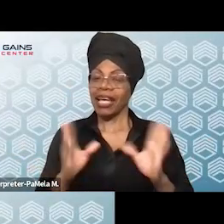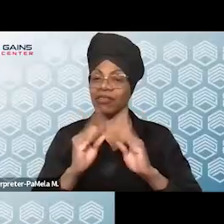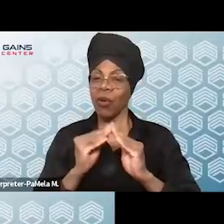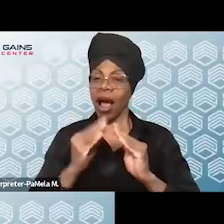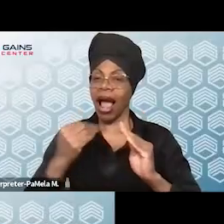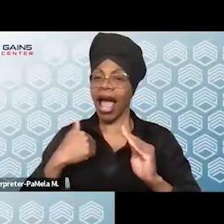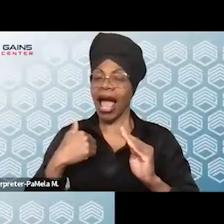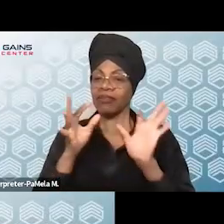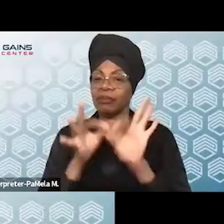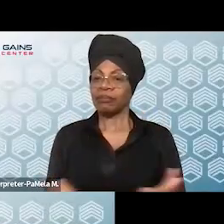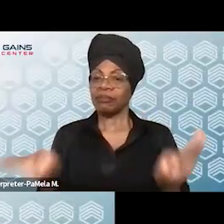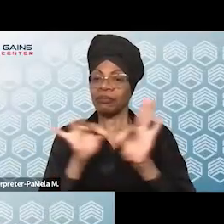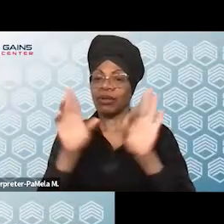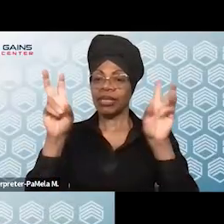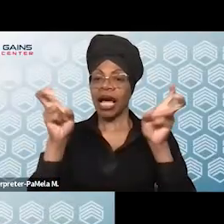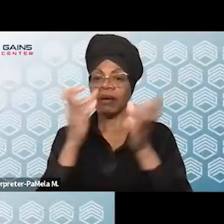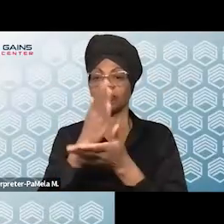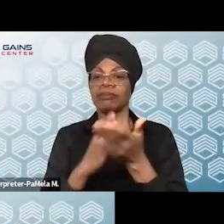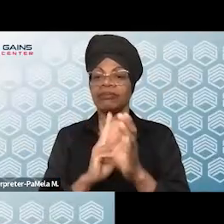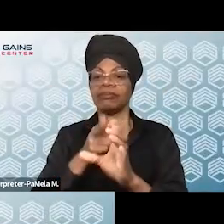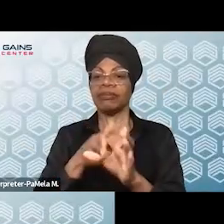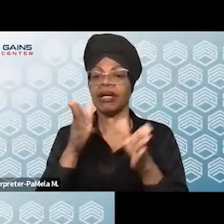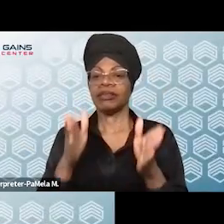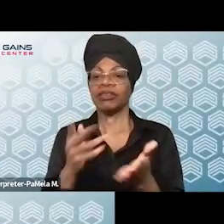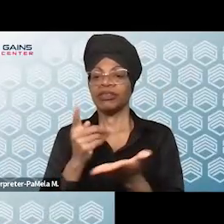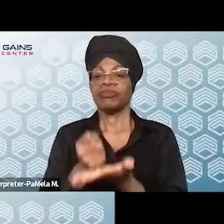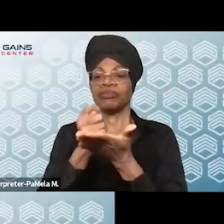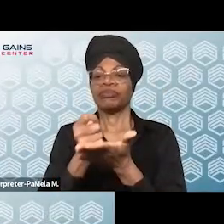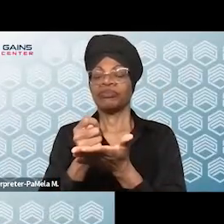Some participants in treatment drug courts have extensive histories of trauma,